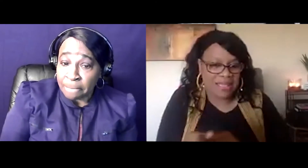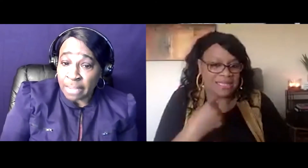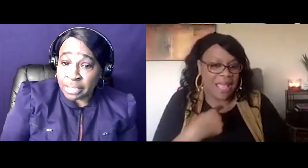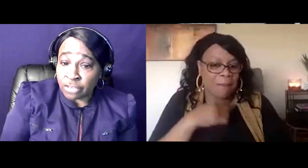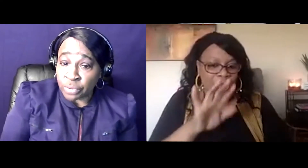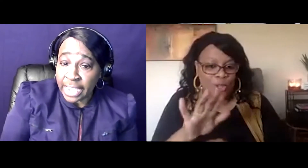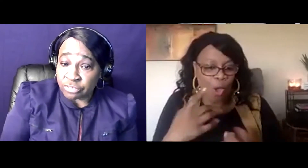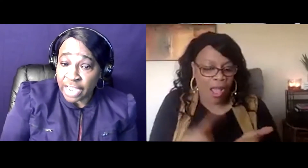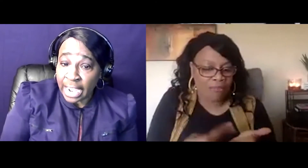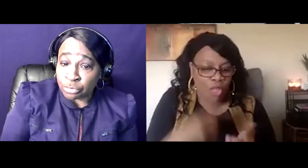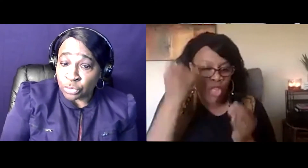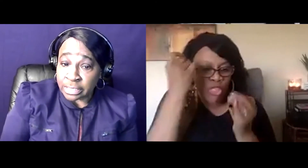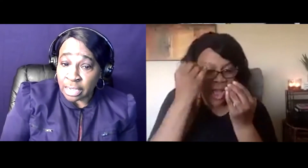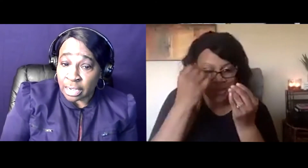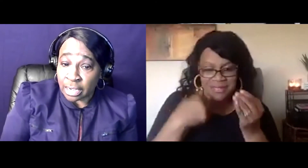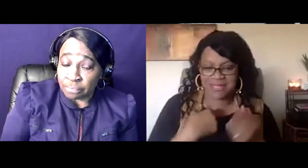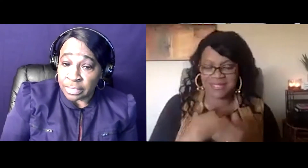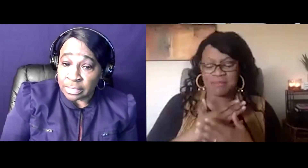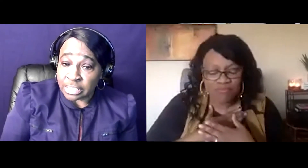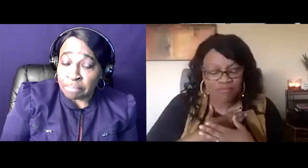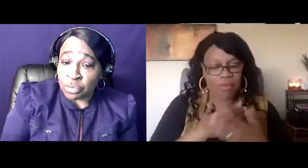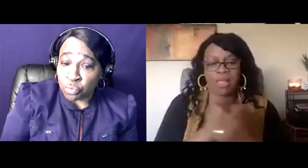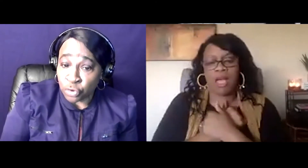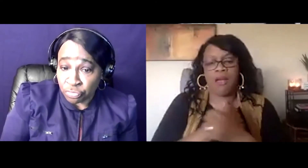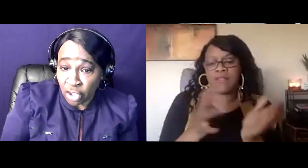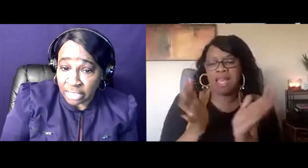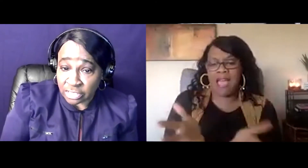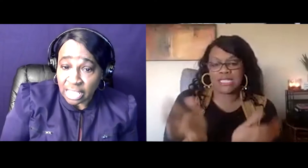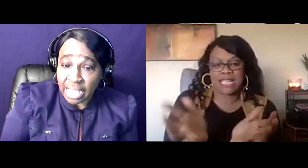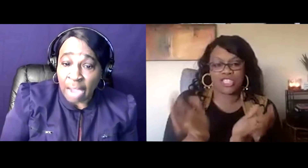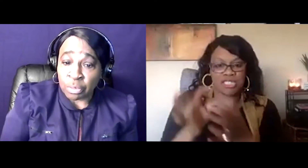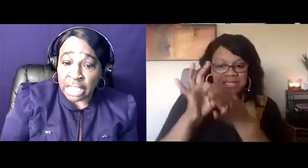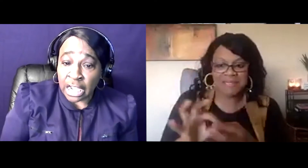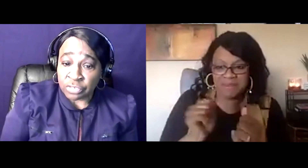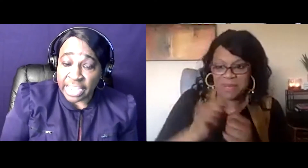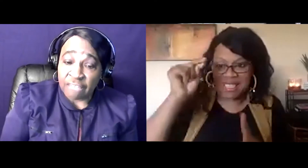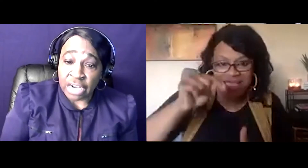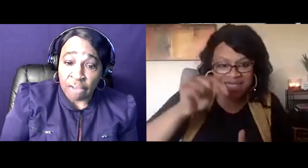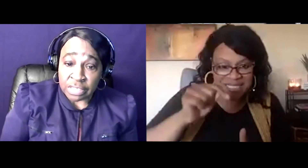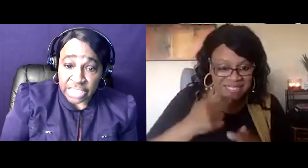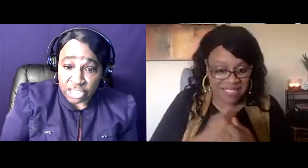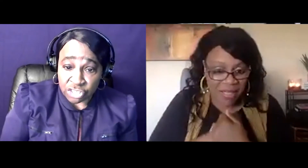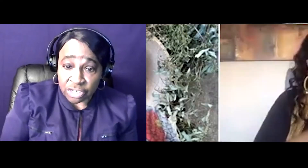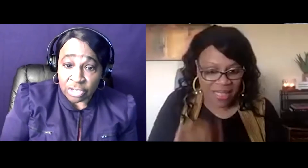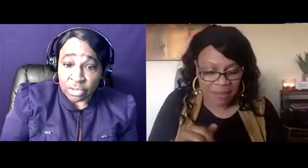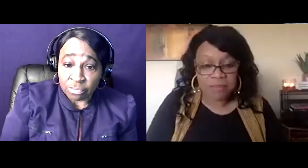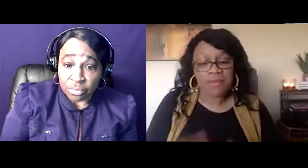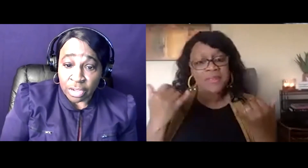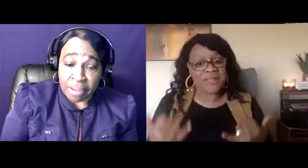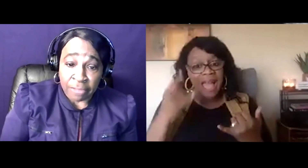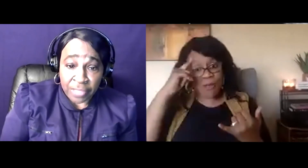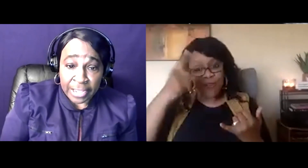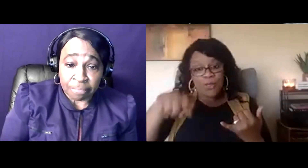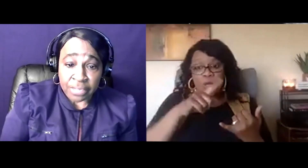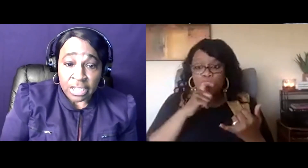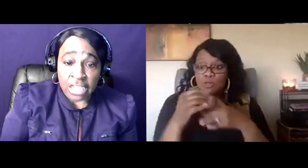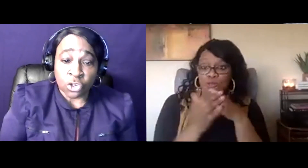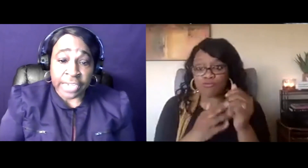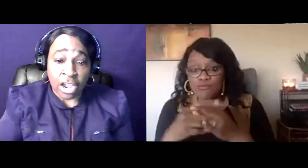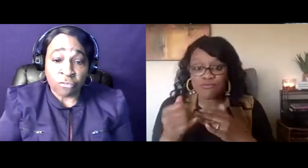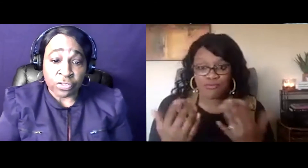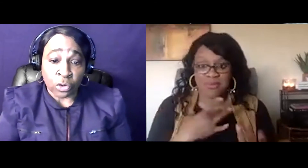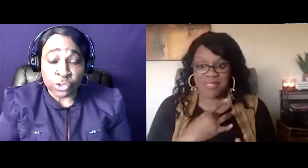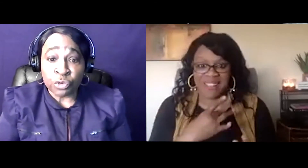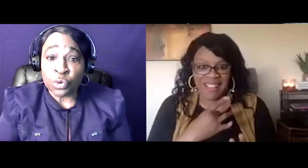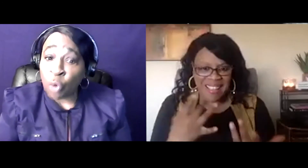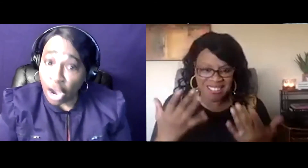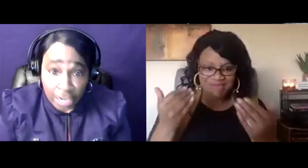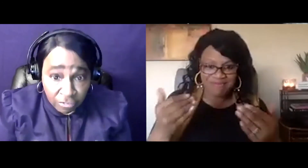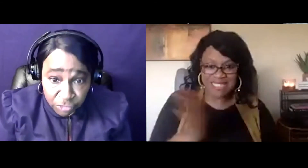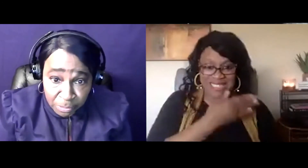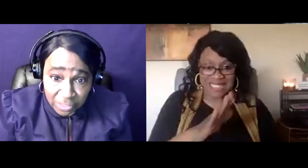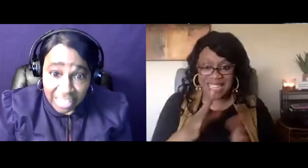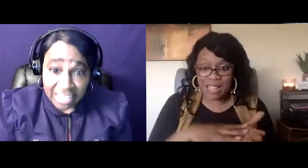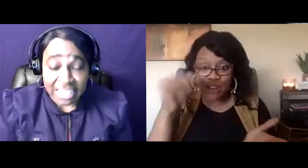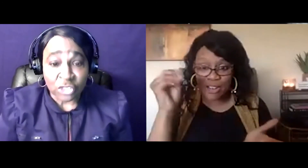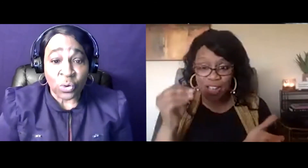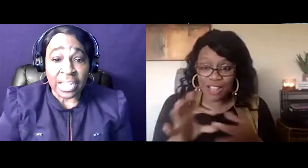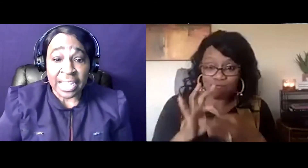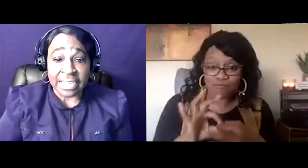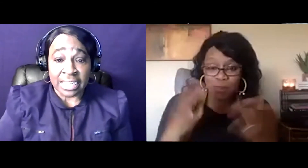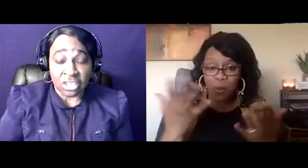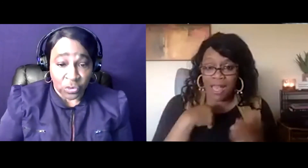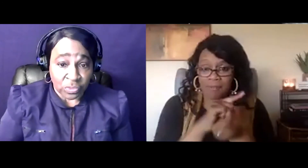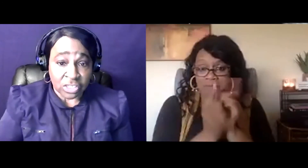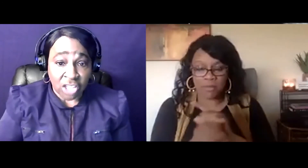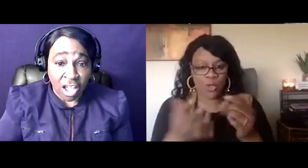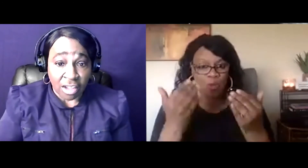Maybe if we have time, you can send me your thoughts. I would love to have a conversation about that. And so now, for those of you who are comfortable, let's go ahead and learn the song.